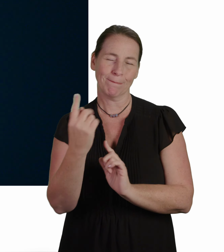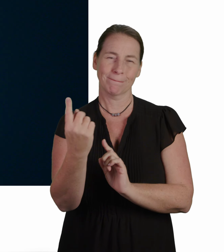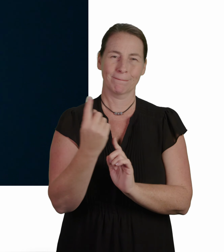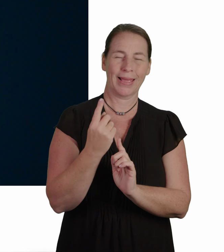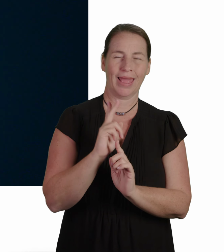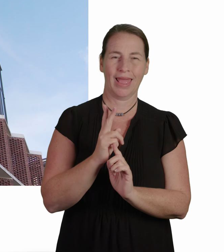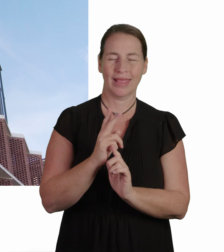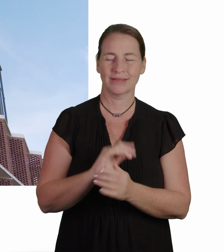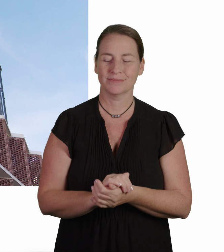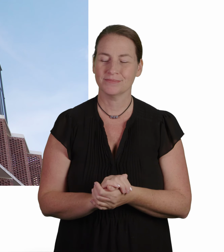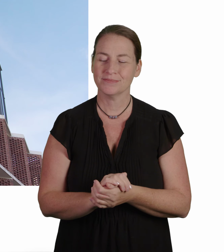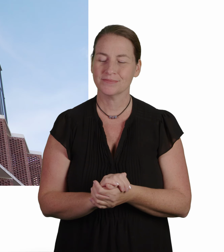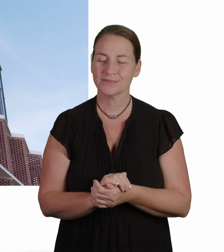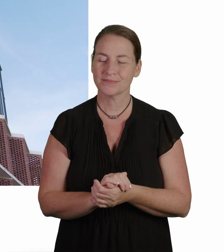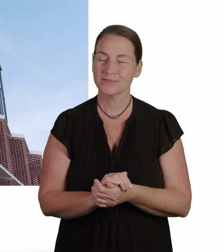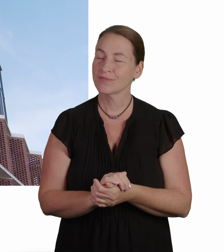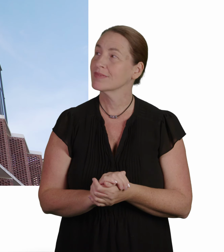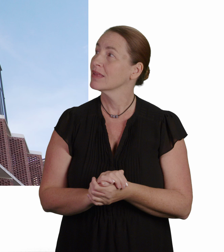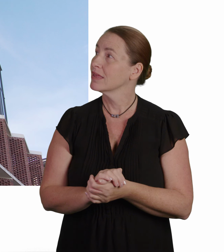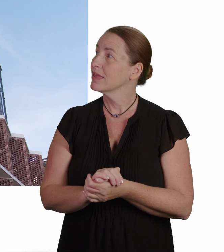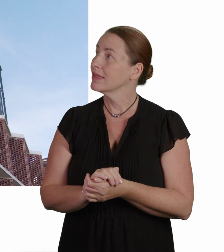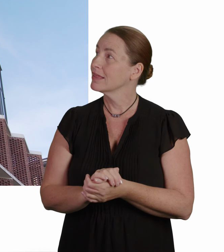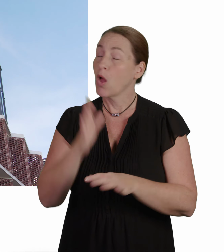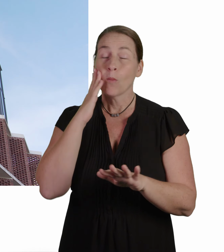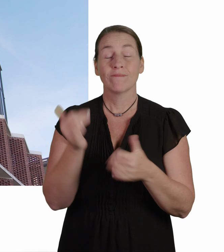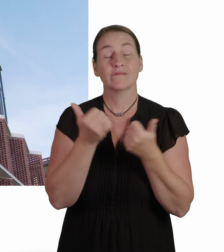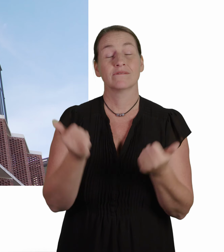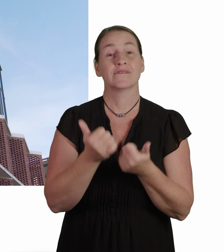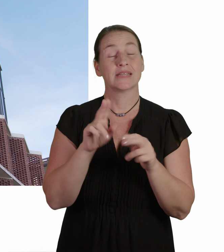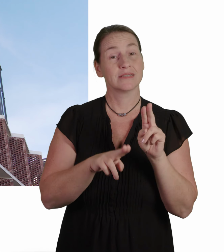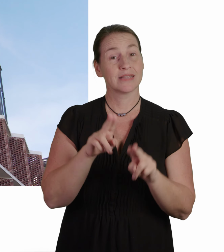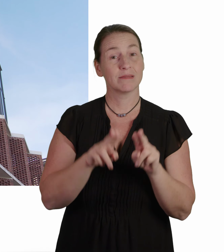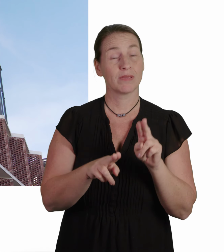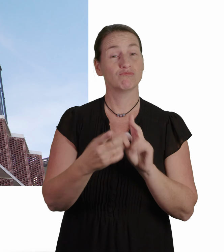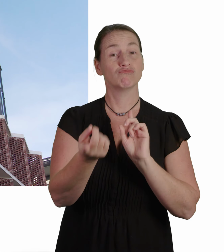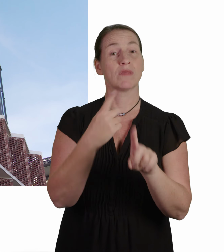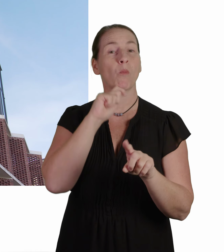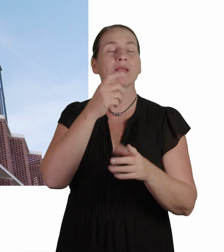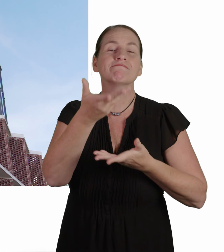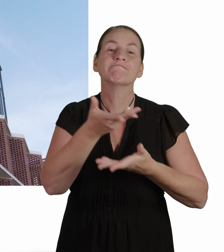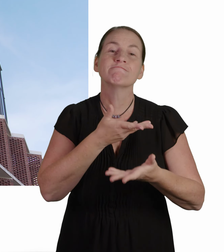to have those done. After you've completed your assessment, all the results will be discussed